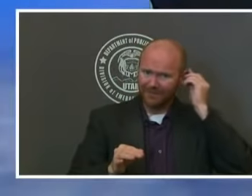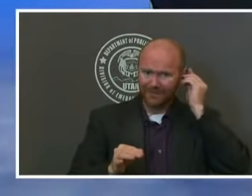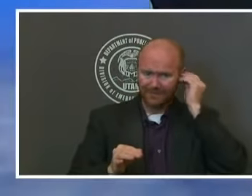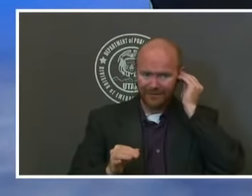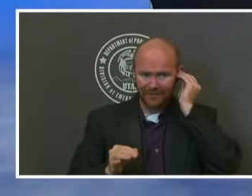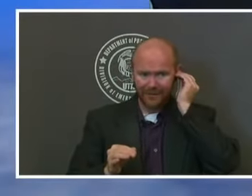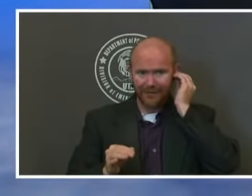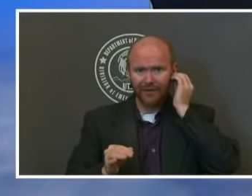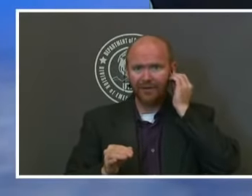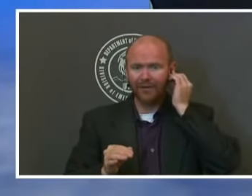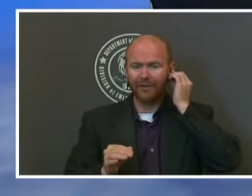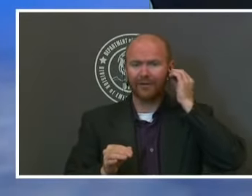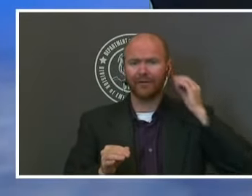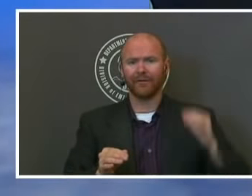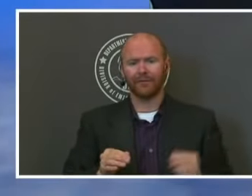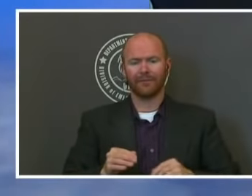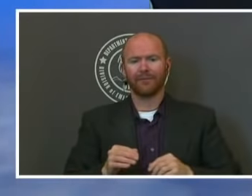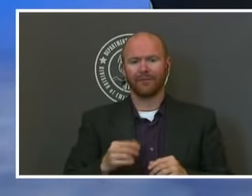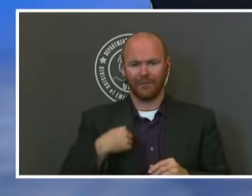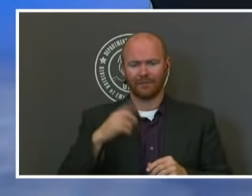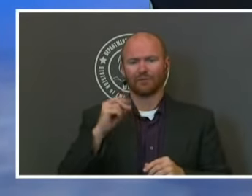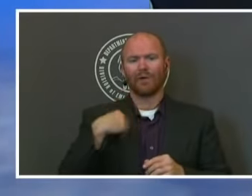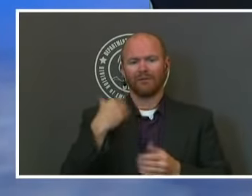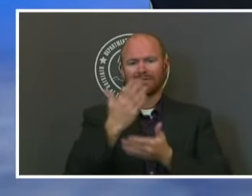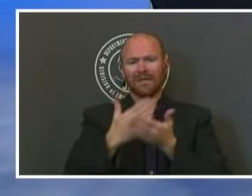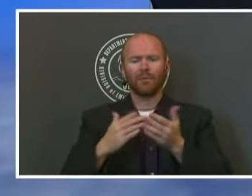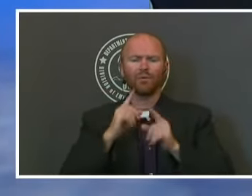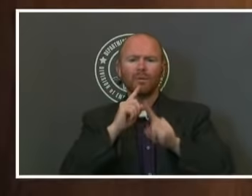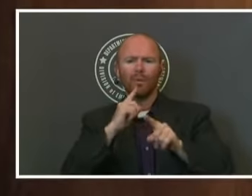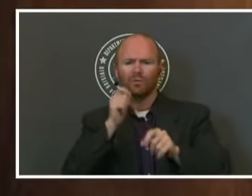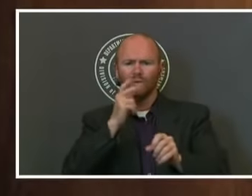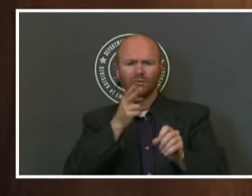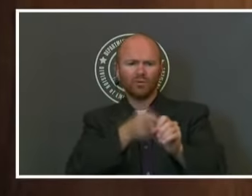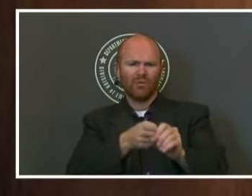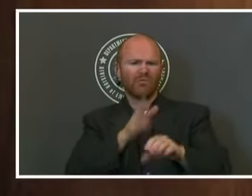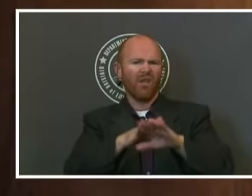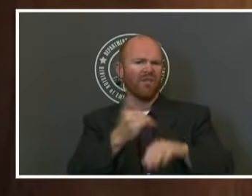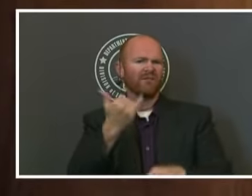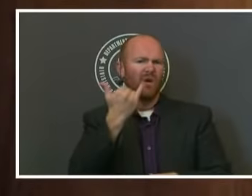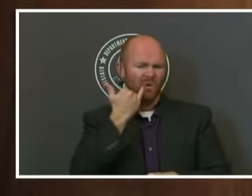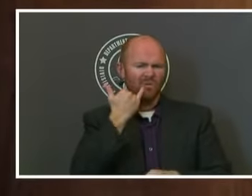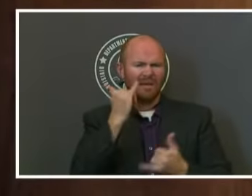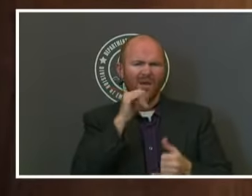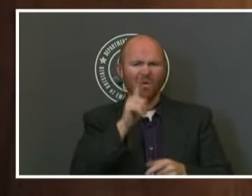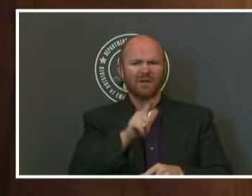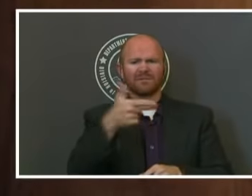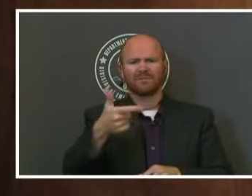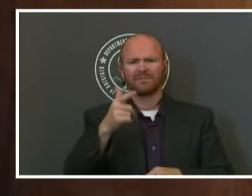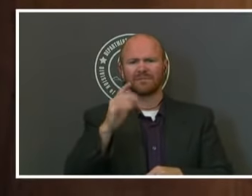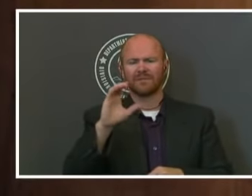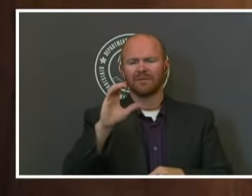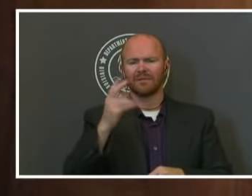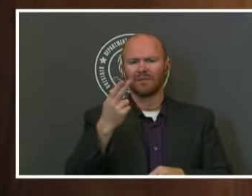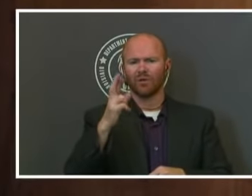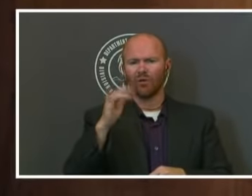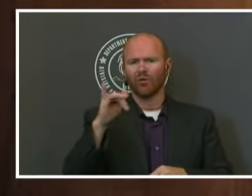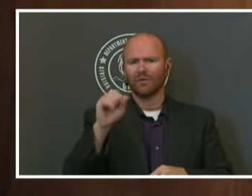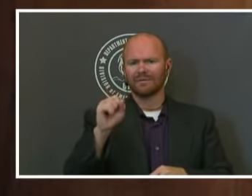we do have some reporters that are joining us remotely we would